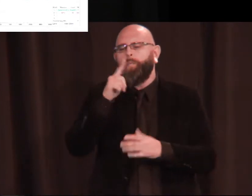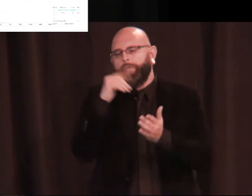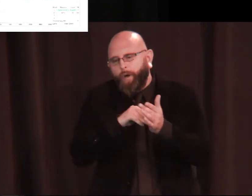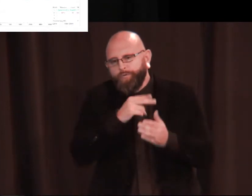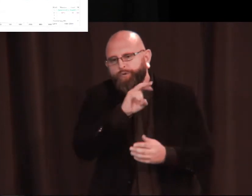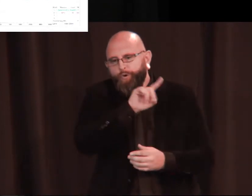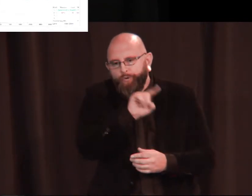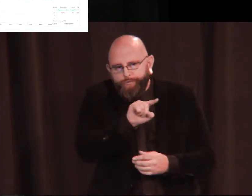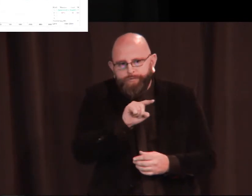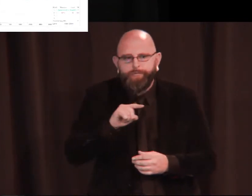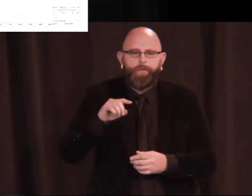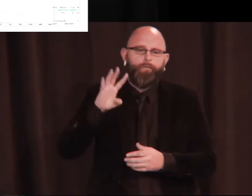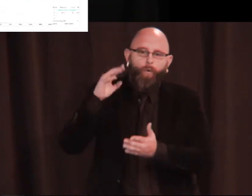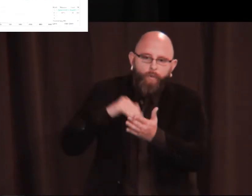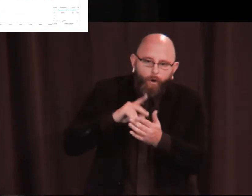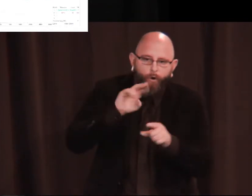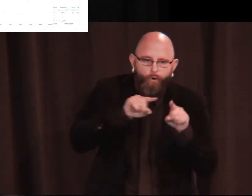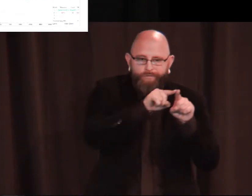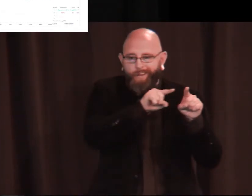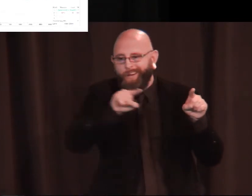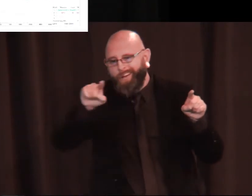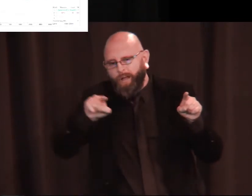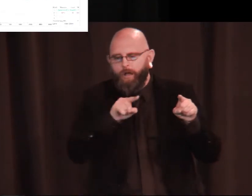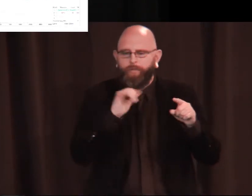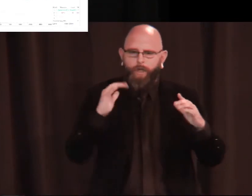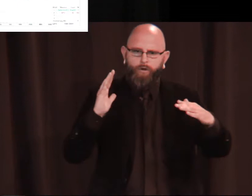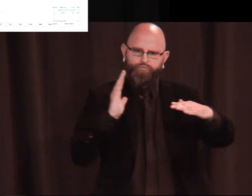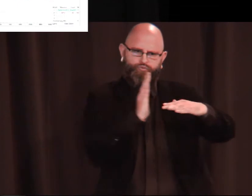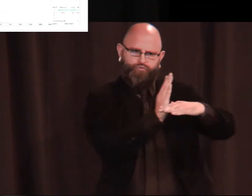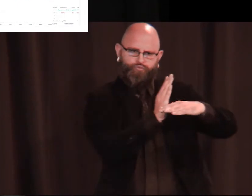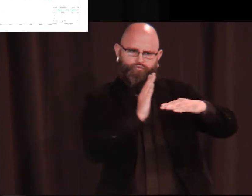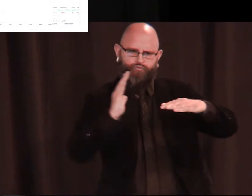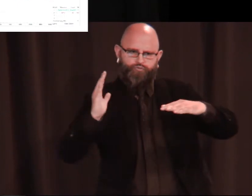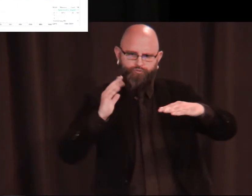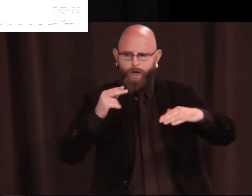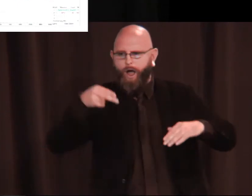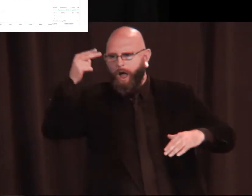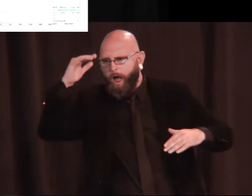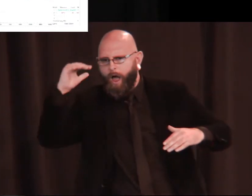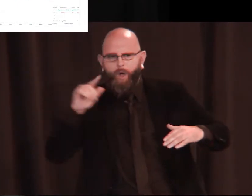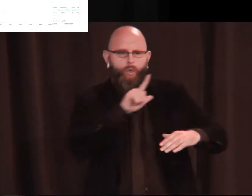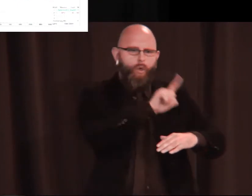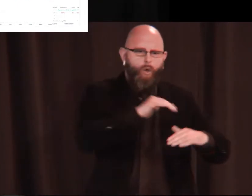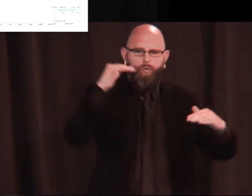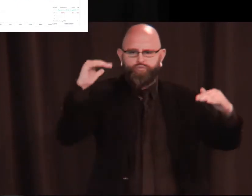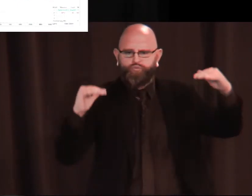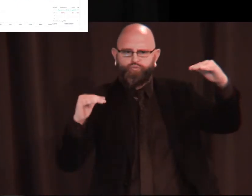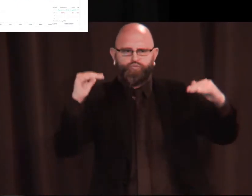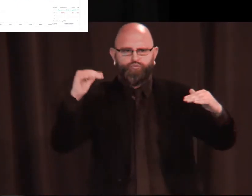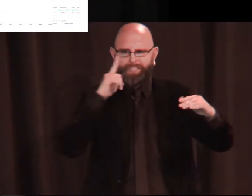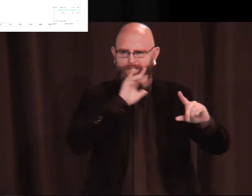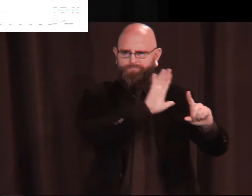So how they're doing in kind of low and mid and high pitches. And, so, that doesn't tell us anything about how